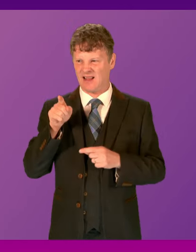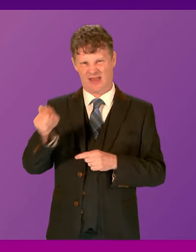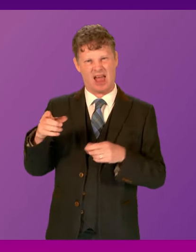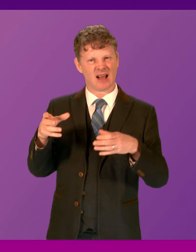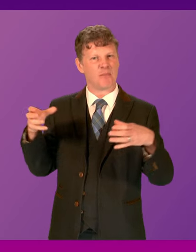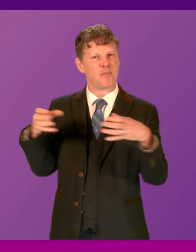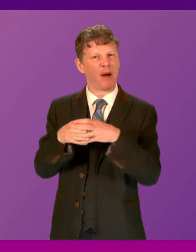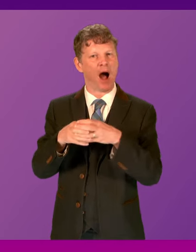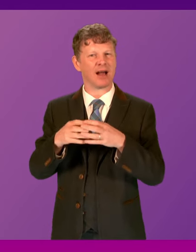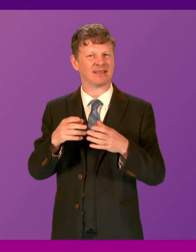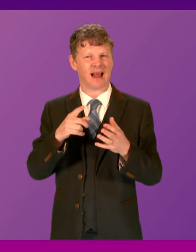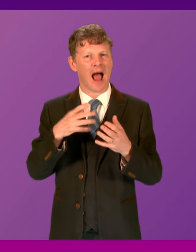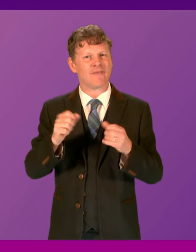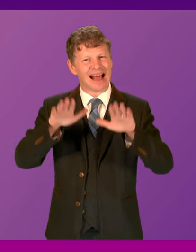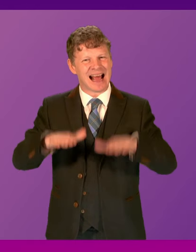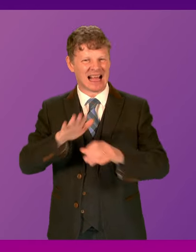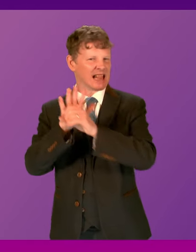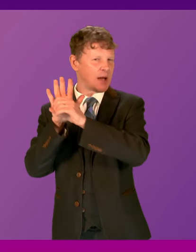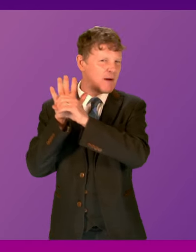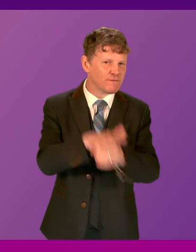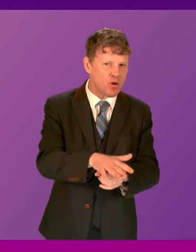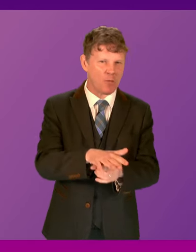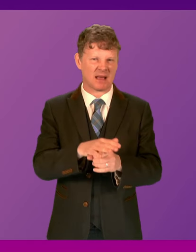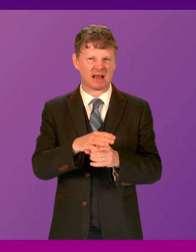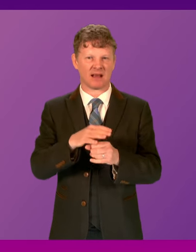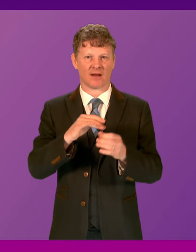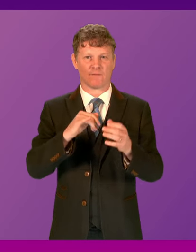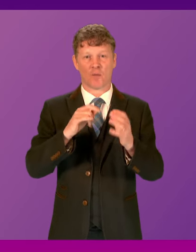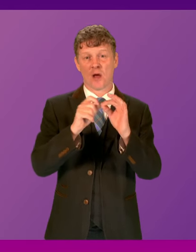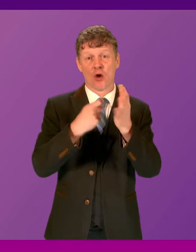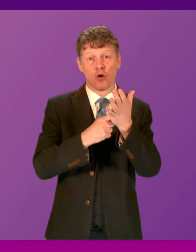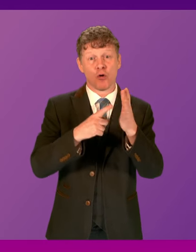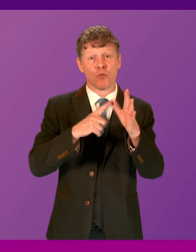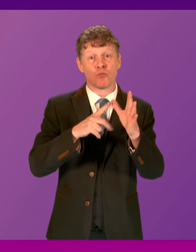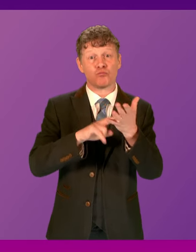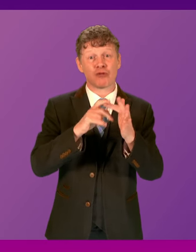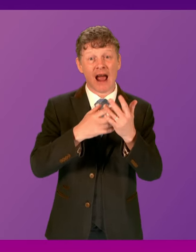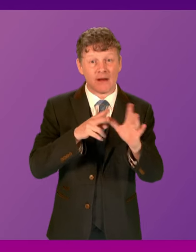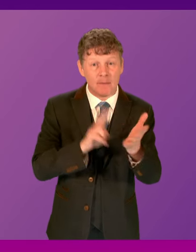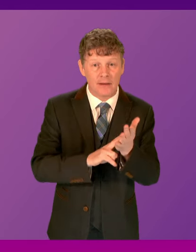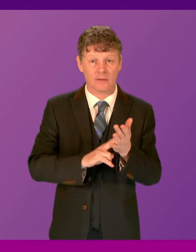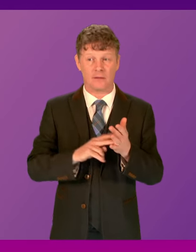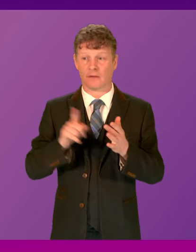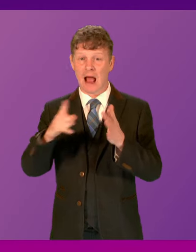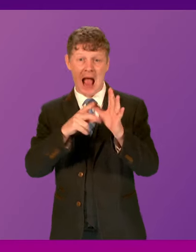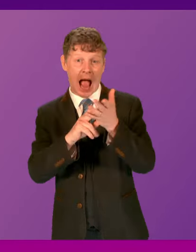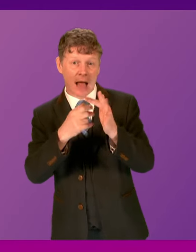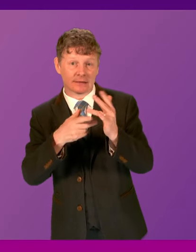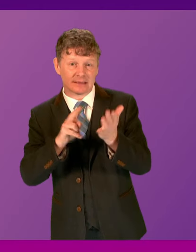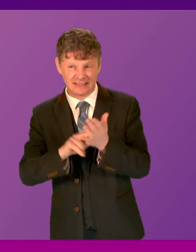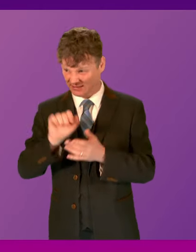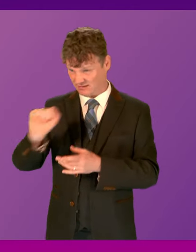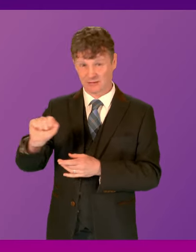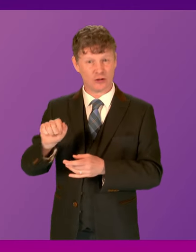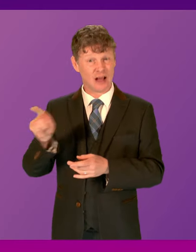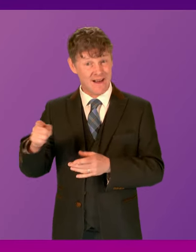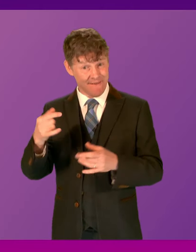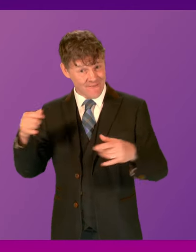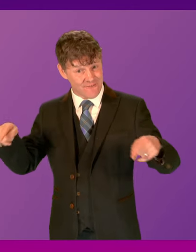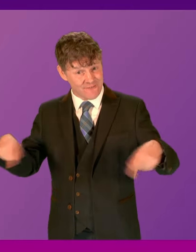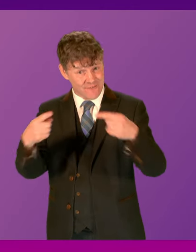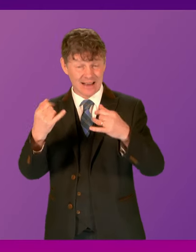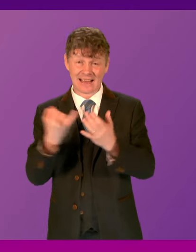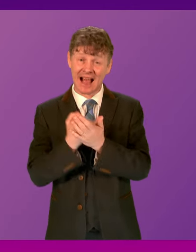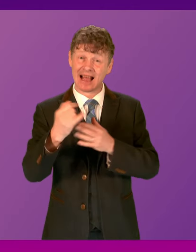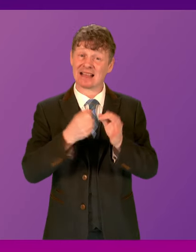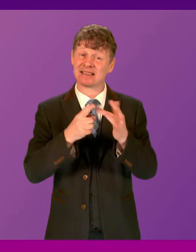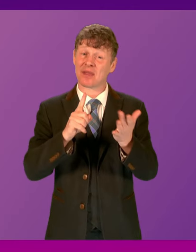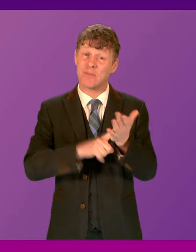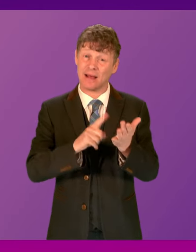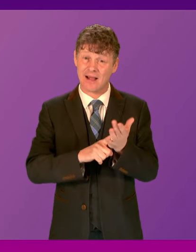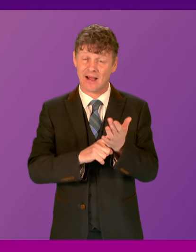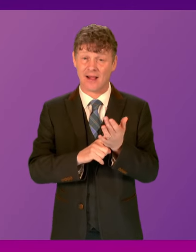in Islamophobic smears. Instead of fighting against the 2021 act—